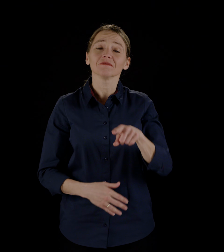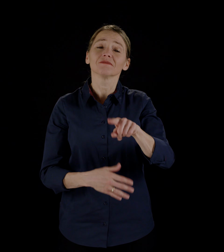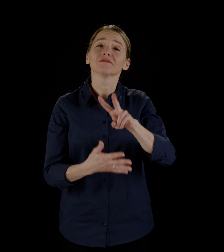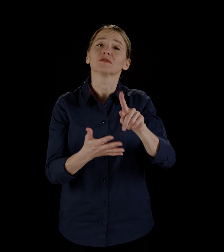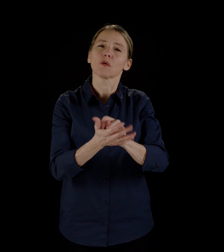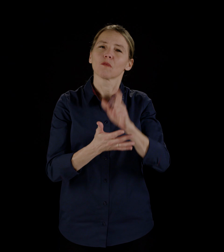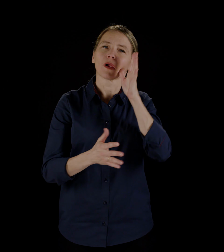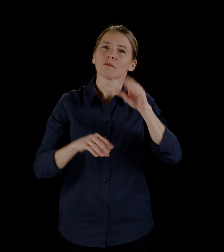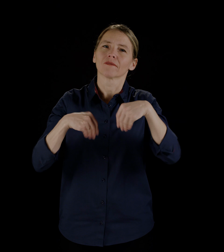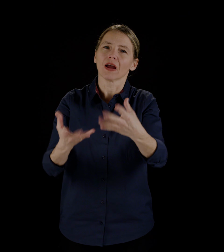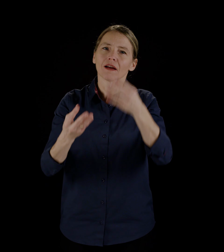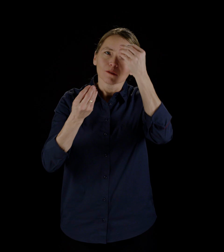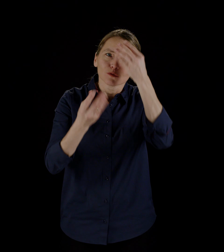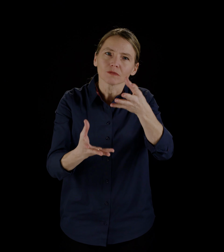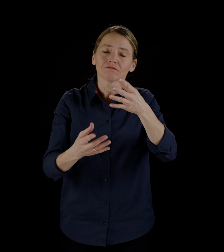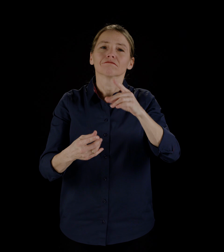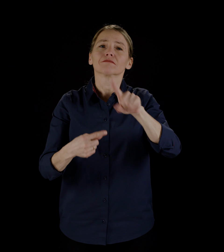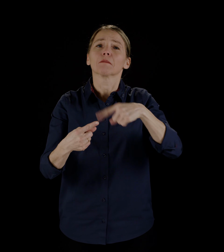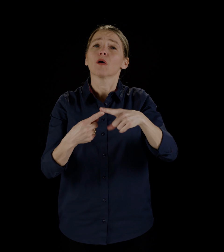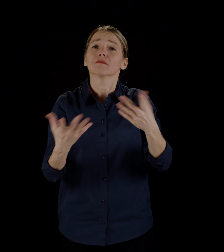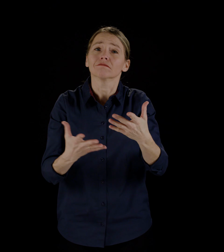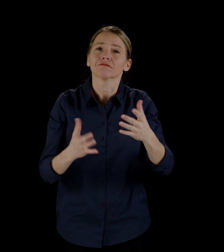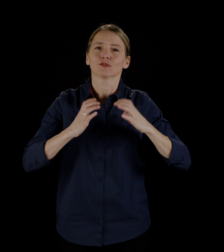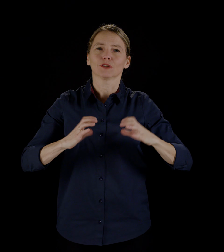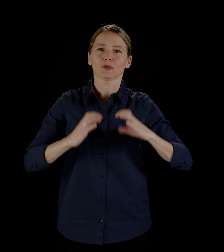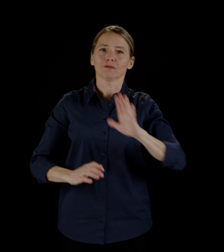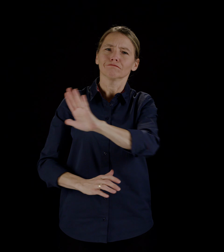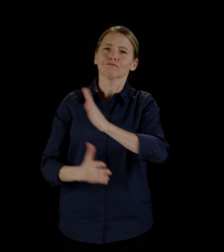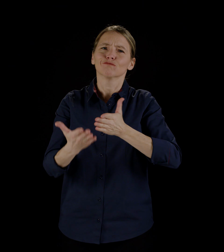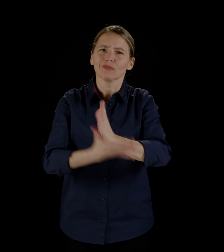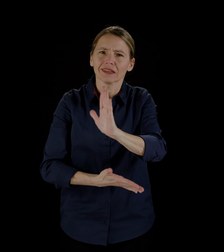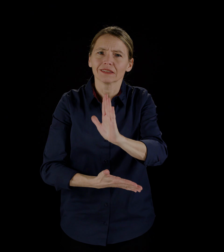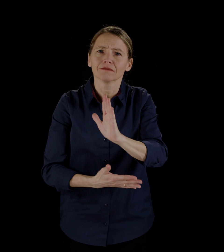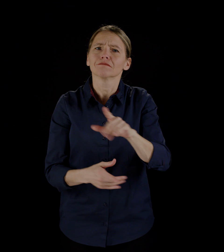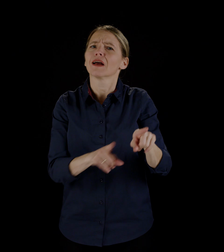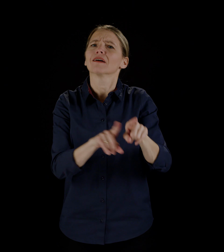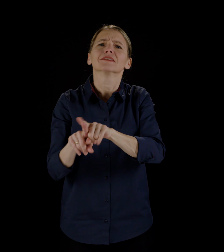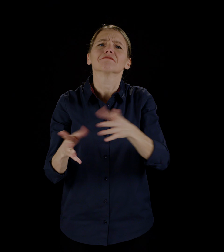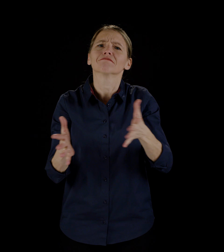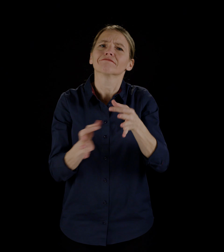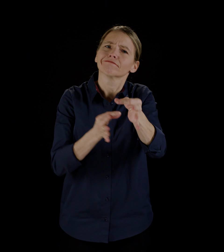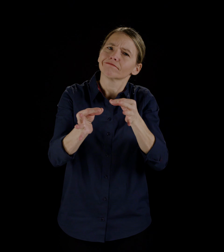This video will provide information about consumer rights, as defined in the Internet Code.